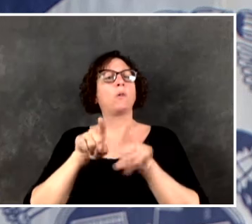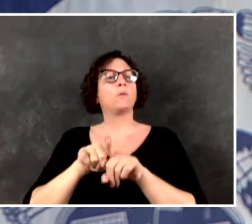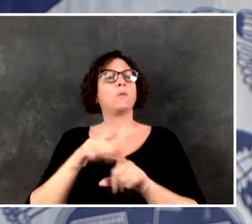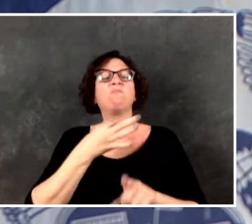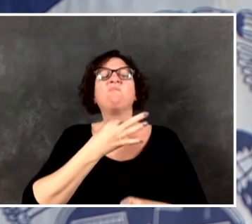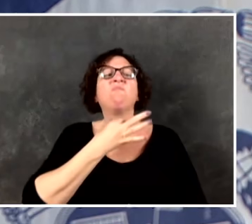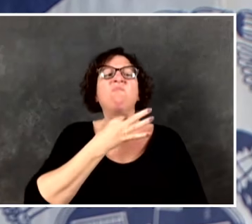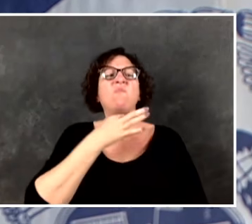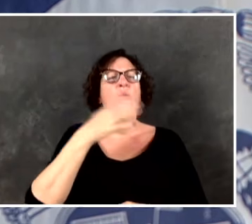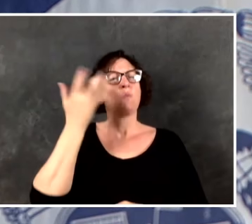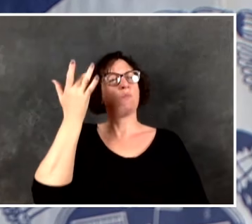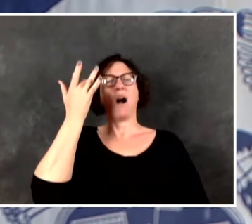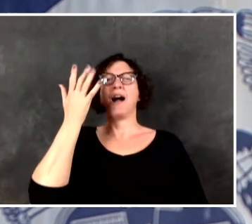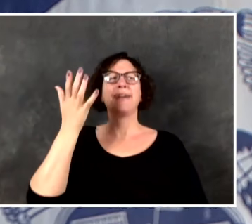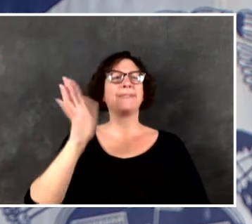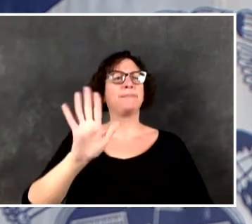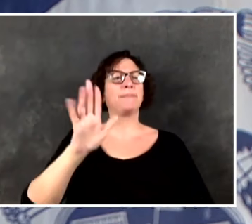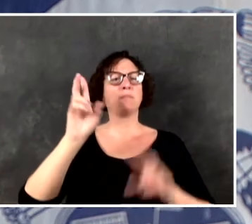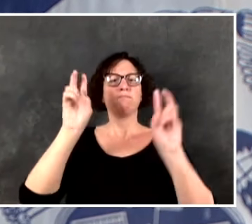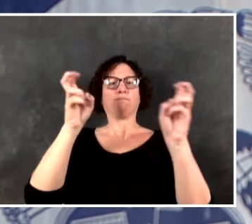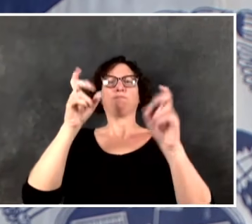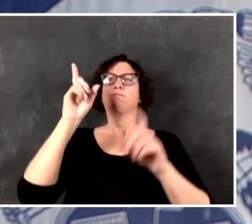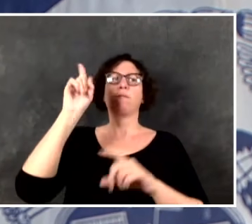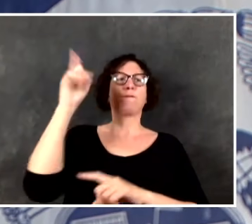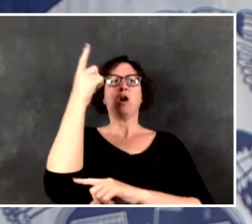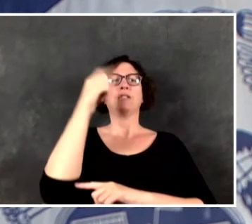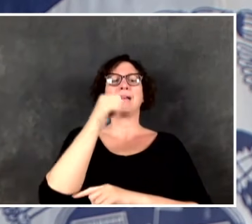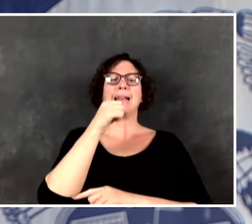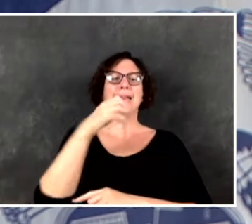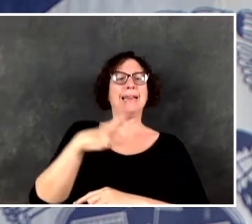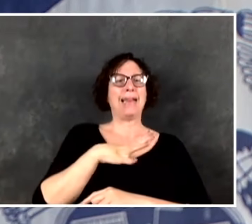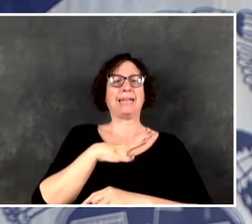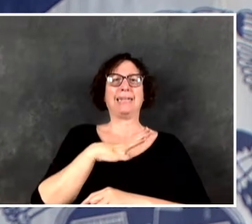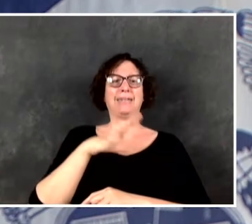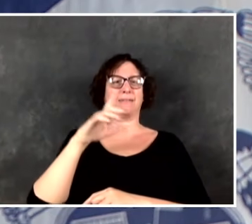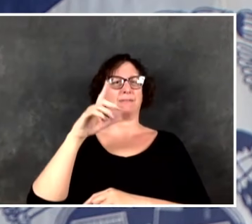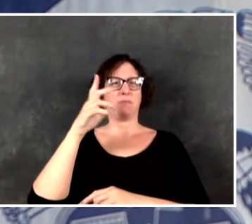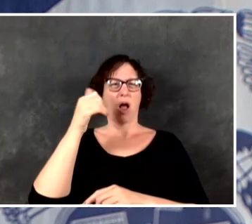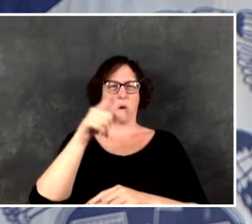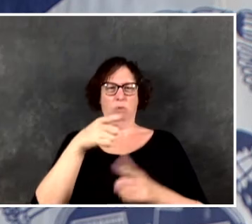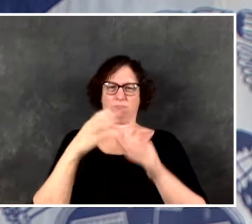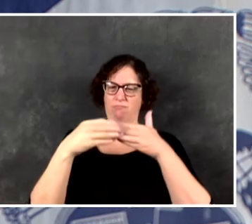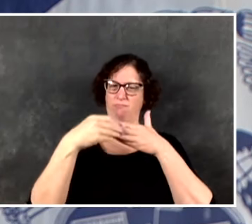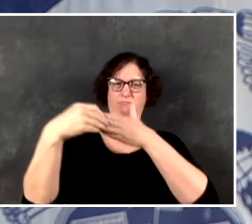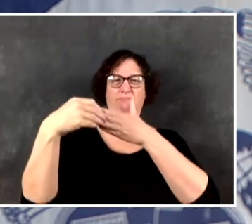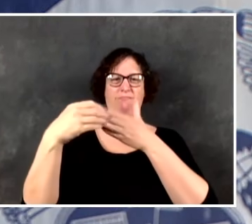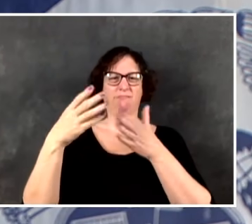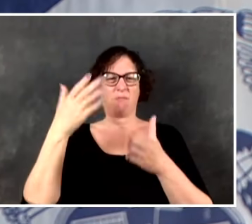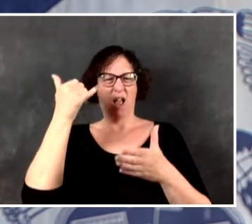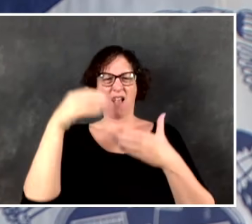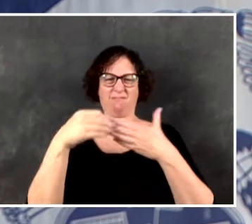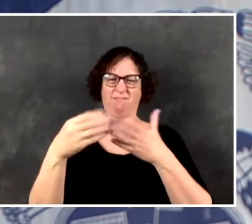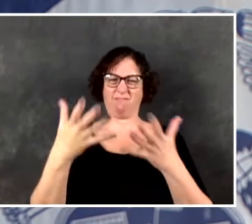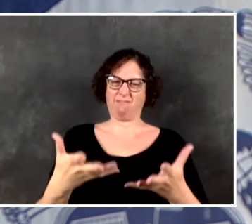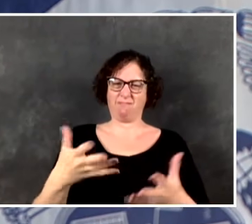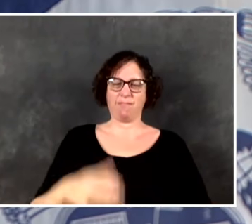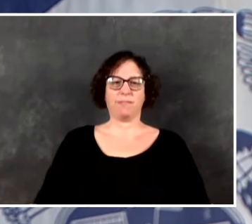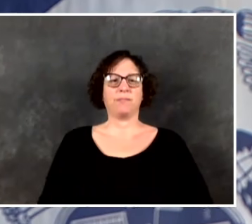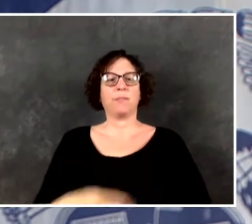ALSO, COULD YOU SAY WHY YOU DECIDED TO MAKE THE FIRST LADY ONE OF THE LEADERS OF THE TASK FORCE.